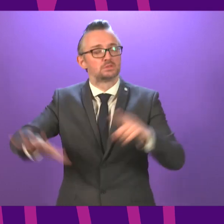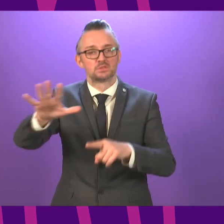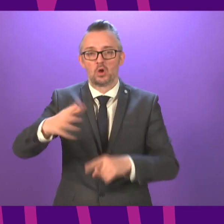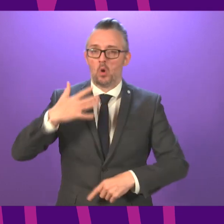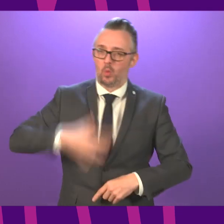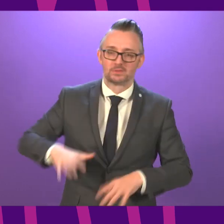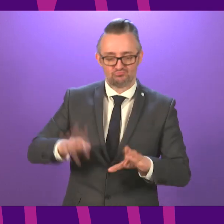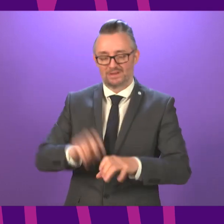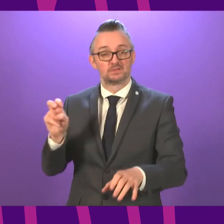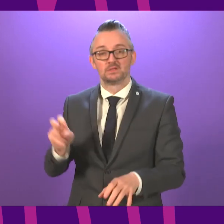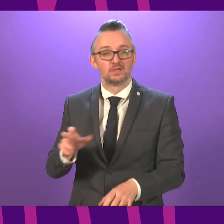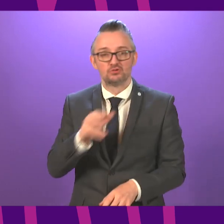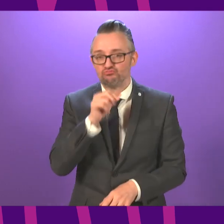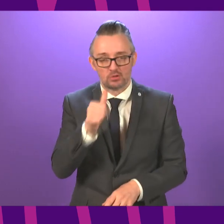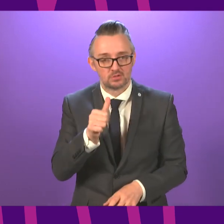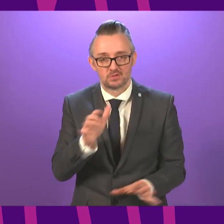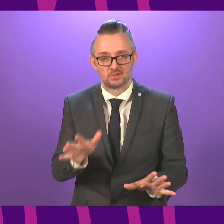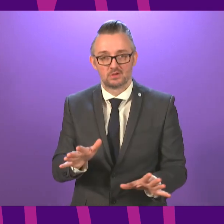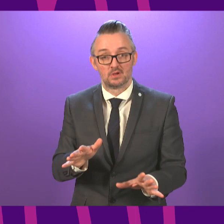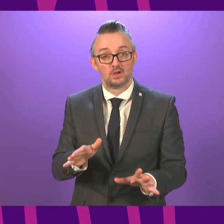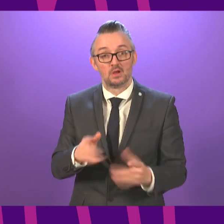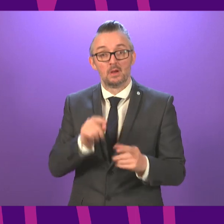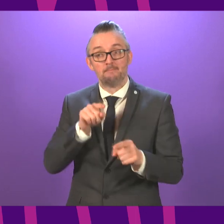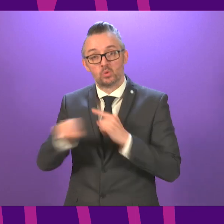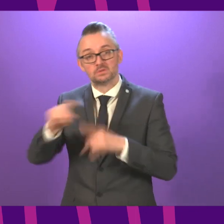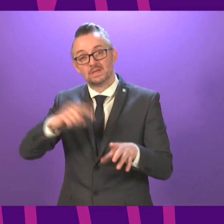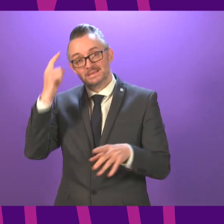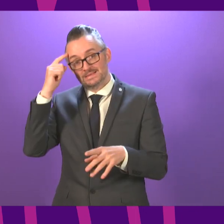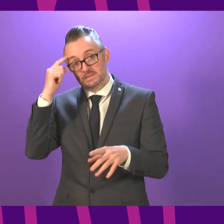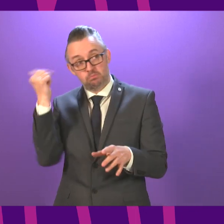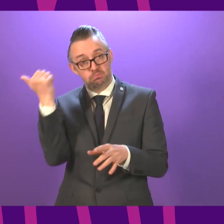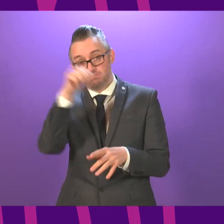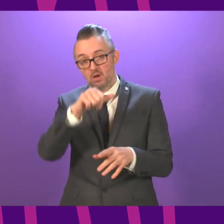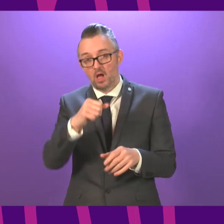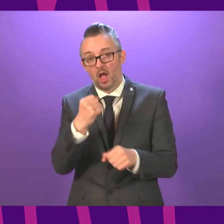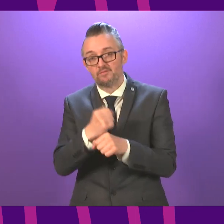Any sensible Government would have stepped back from this complete nonsense a long time ago. It is unfortunate that we do not have a sensible Government.